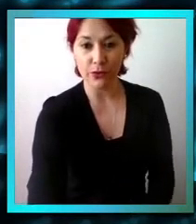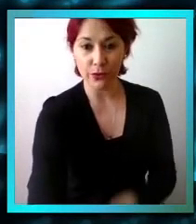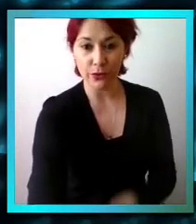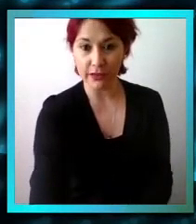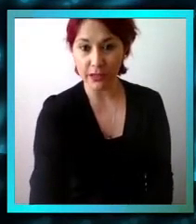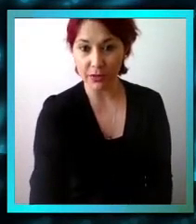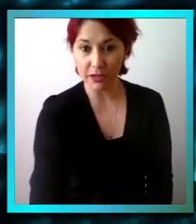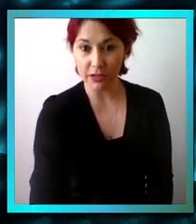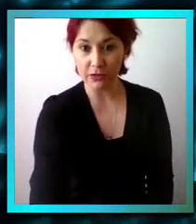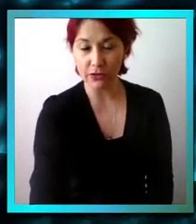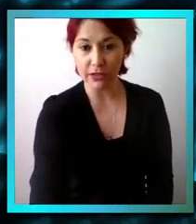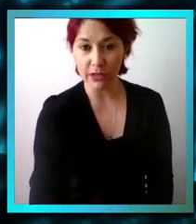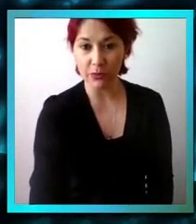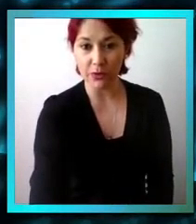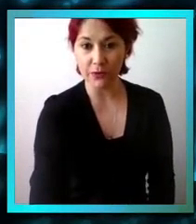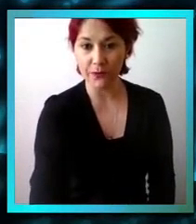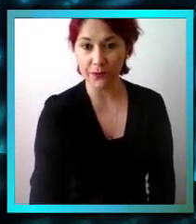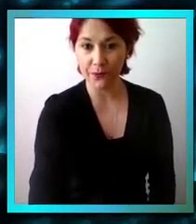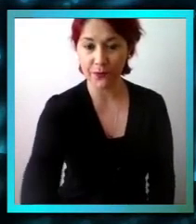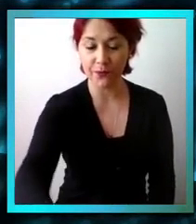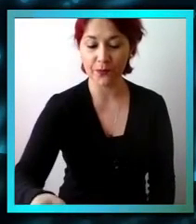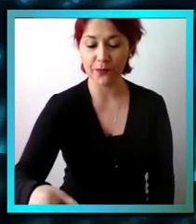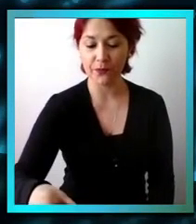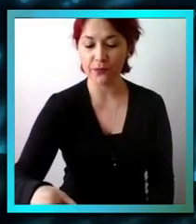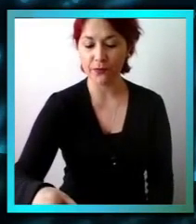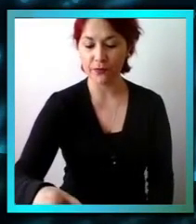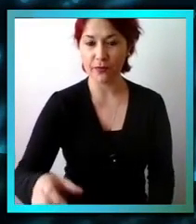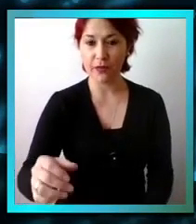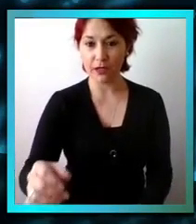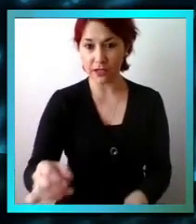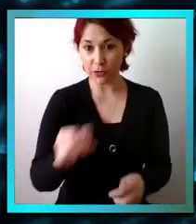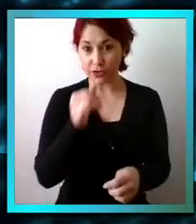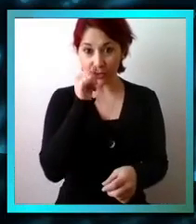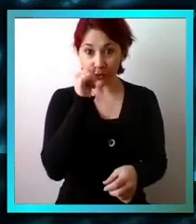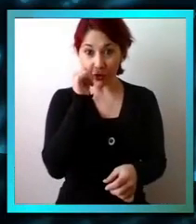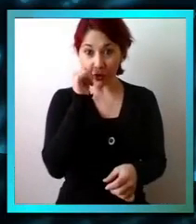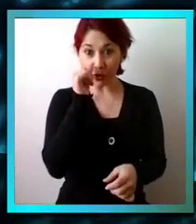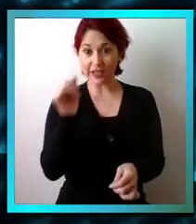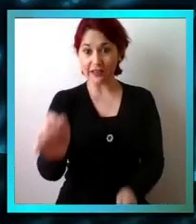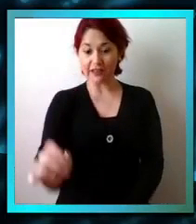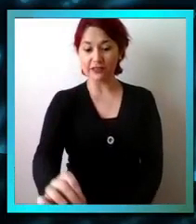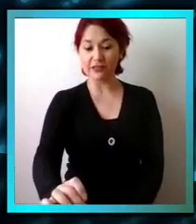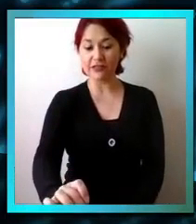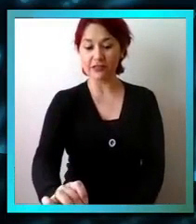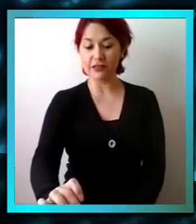okay okay see i'm very sorry i'm not so much in the sky but actually that's the